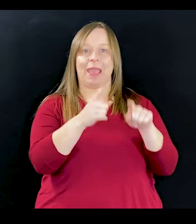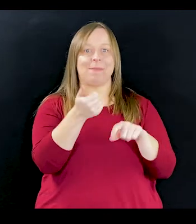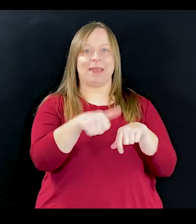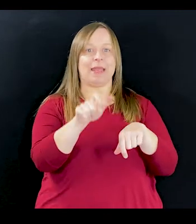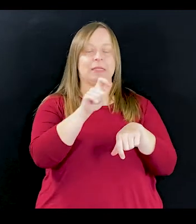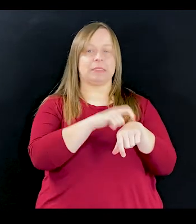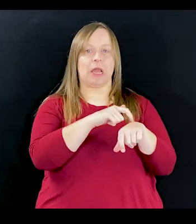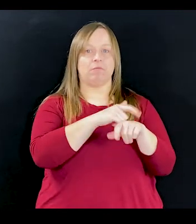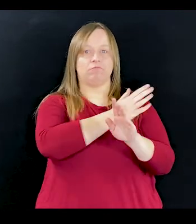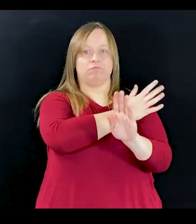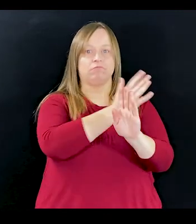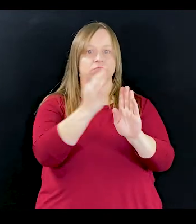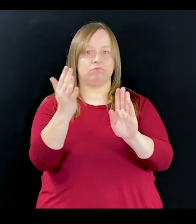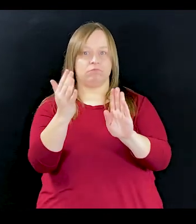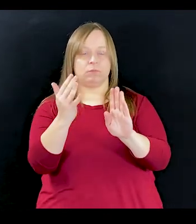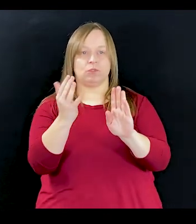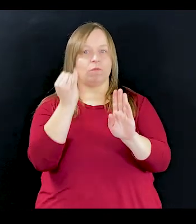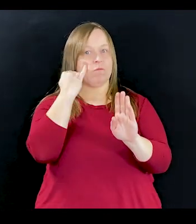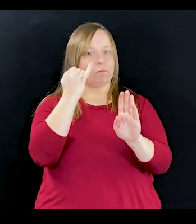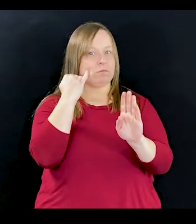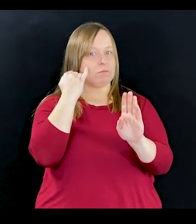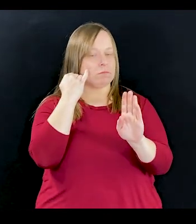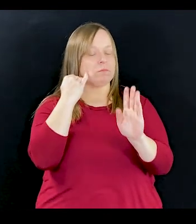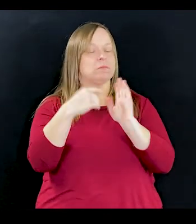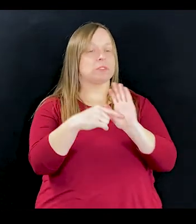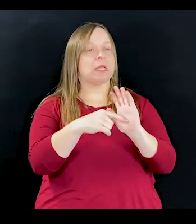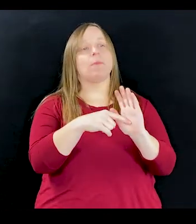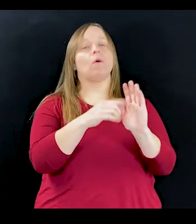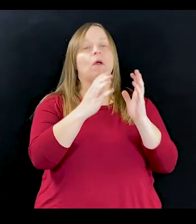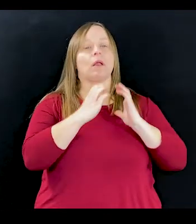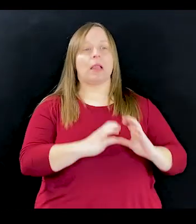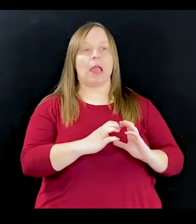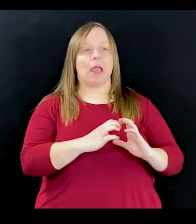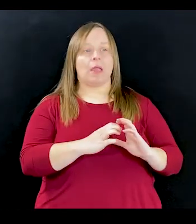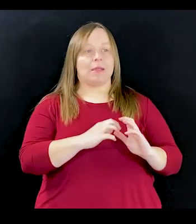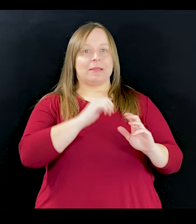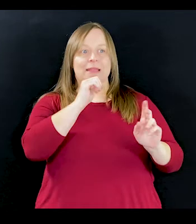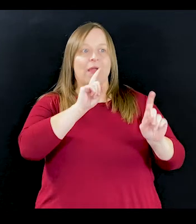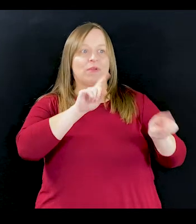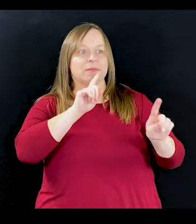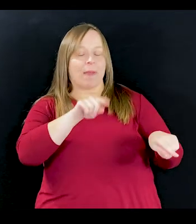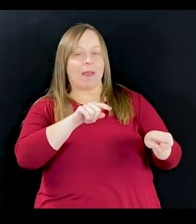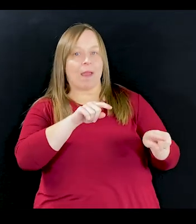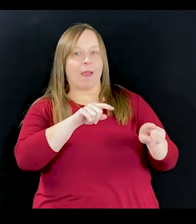happen at any other point. So for example, if a client is unresponsive to ACCES-VR